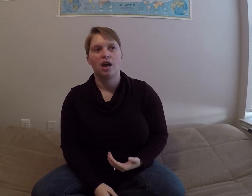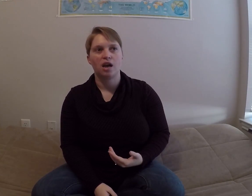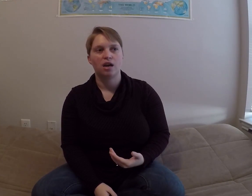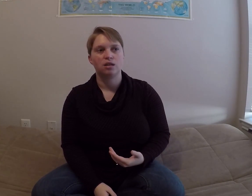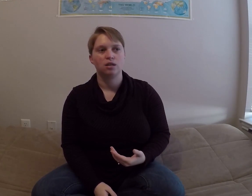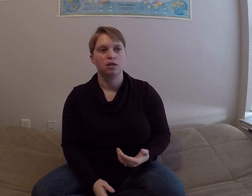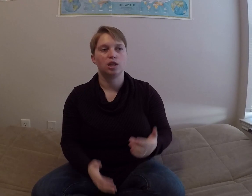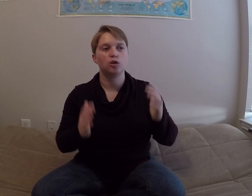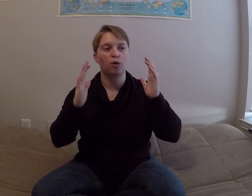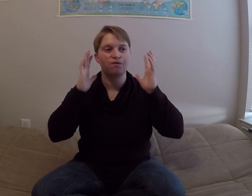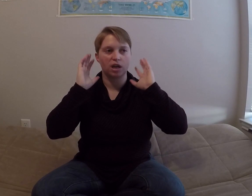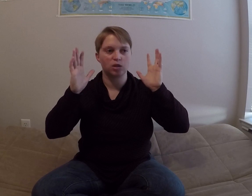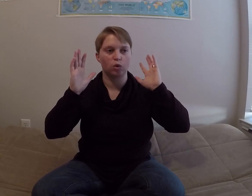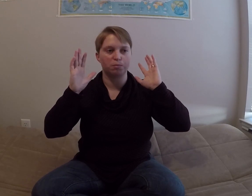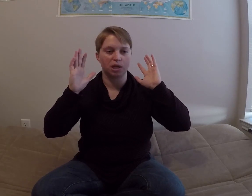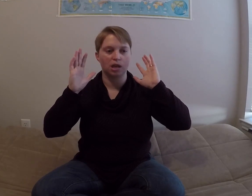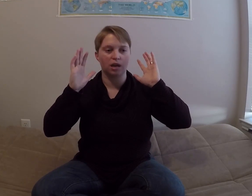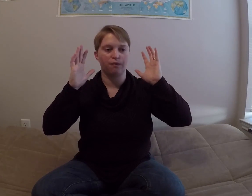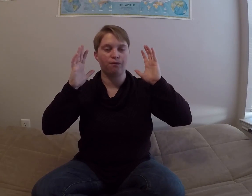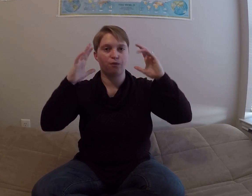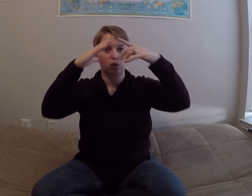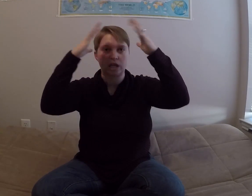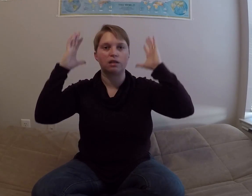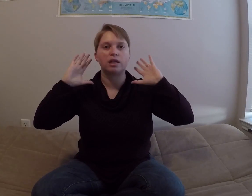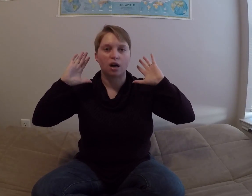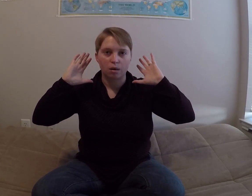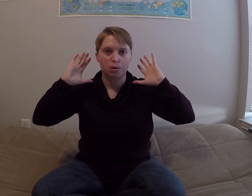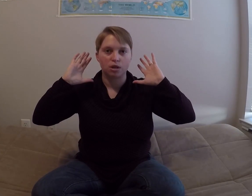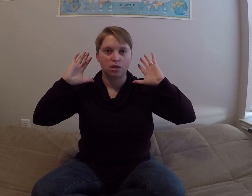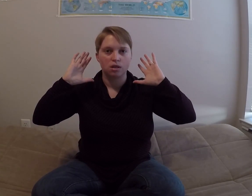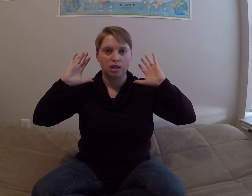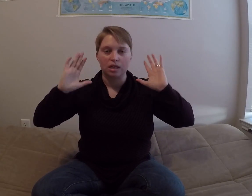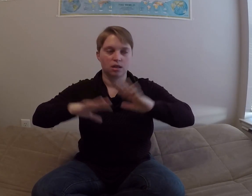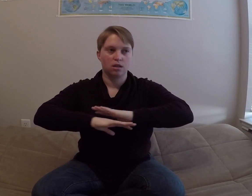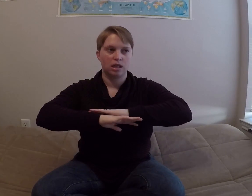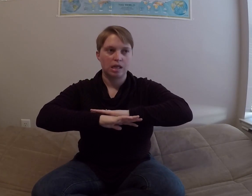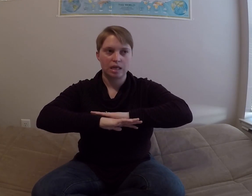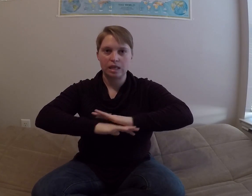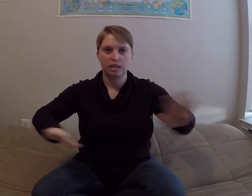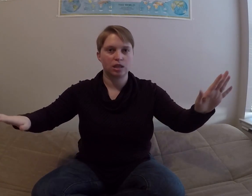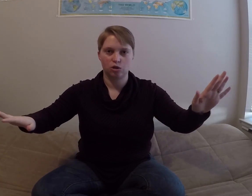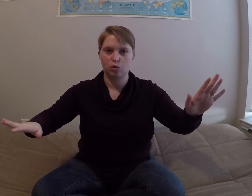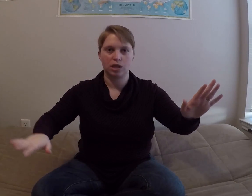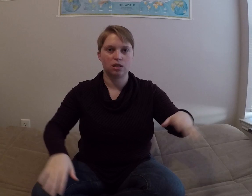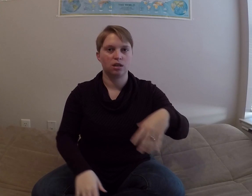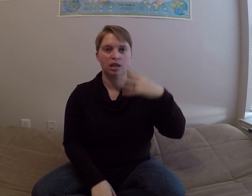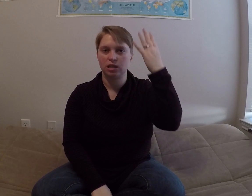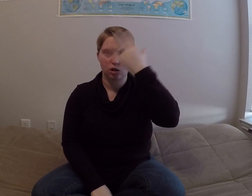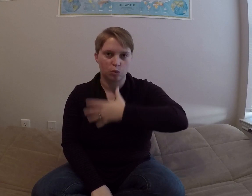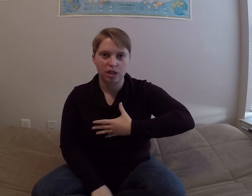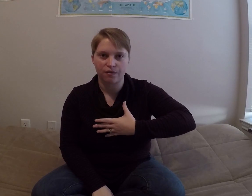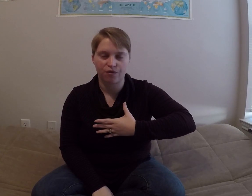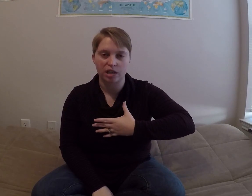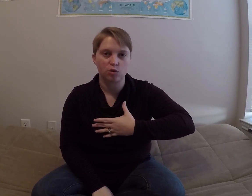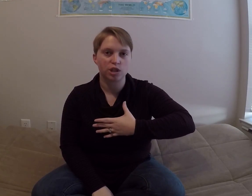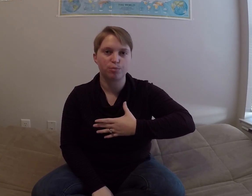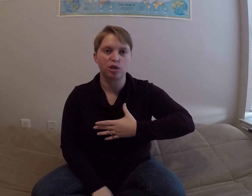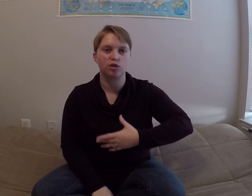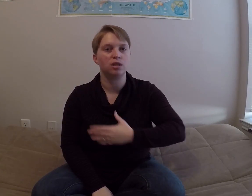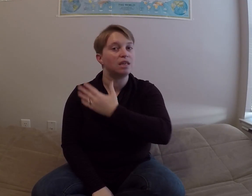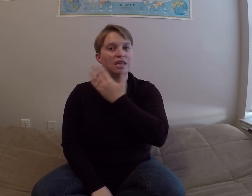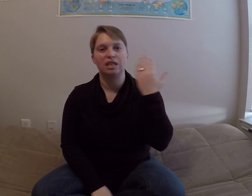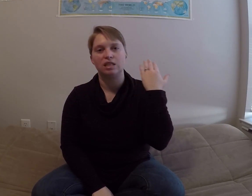and your face will be fully lit up, easy to read, easy to read the facial expressions,